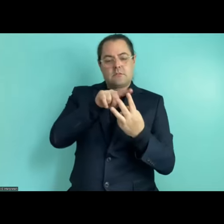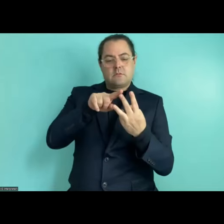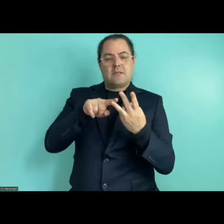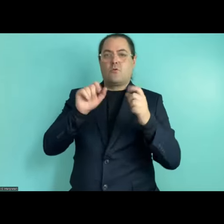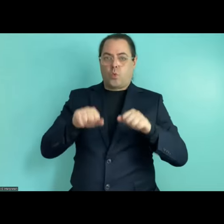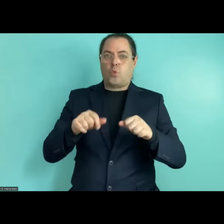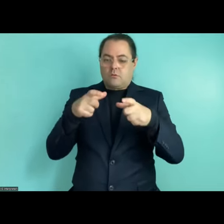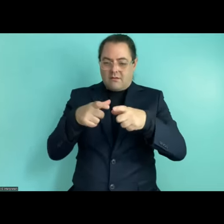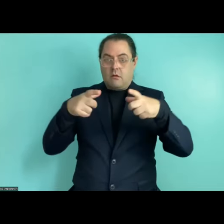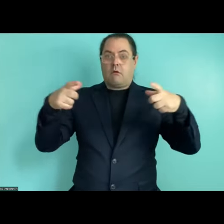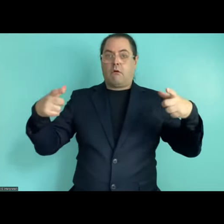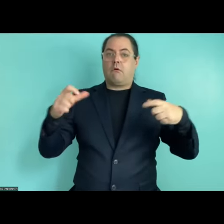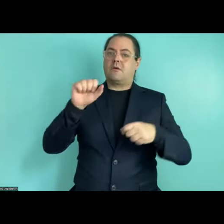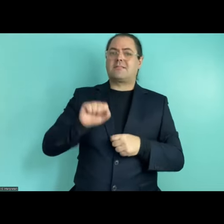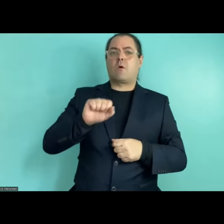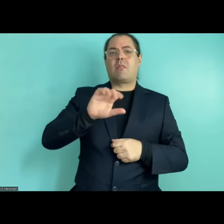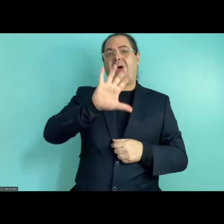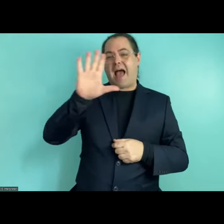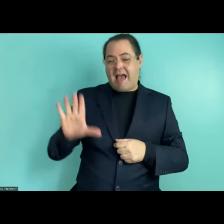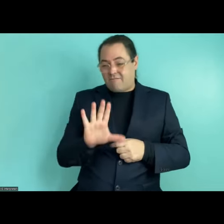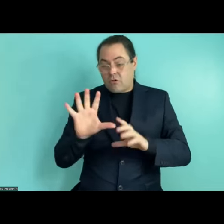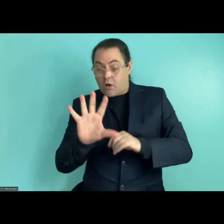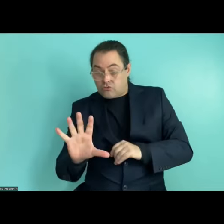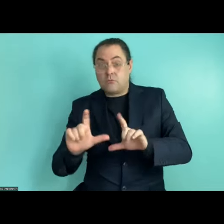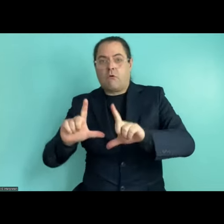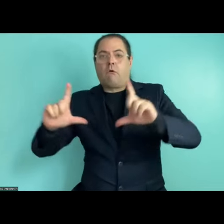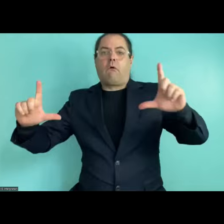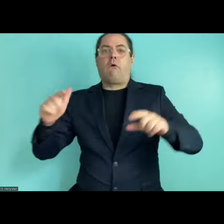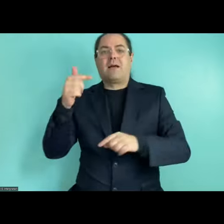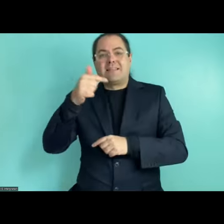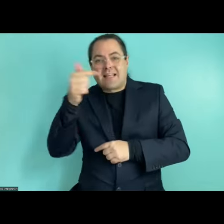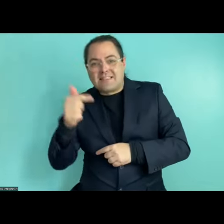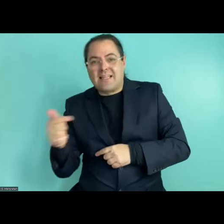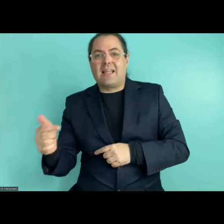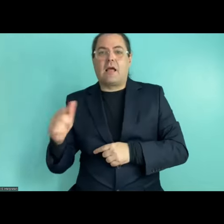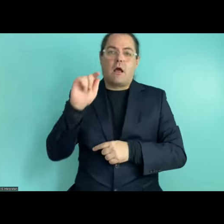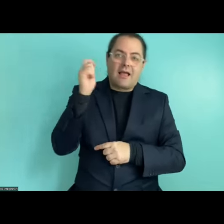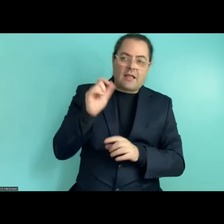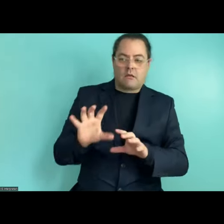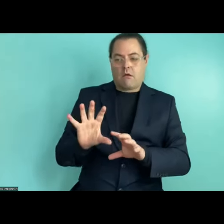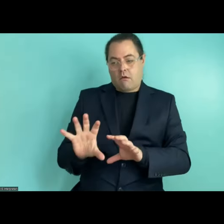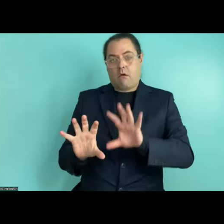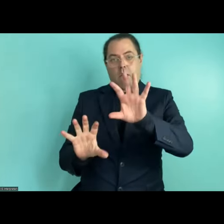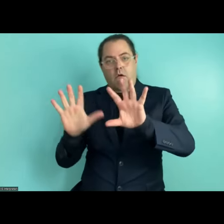the center African region in Tanzania Kenya in the next couple of years, we see for example